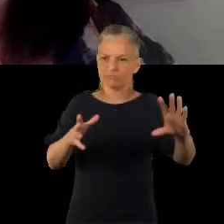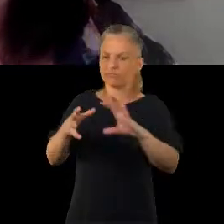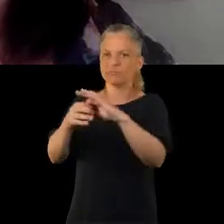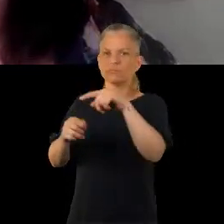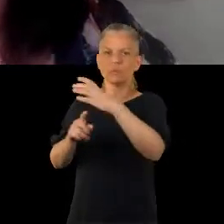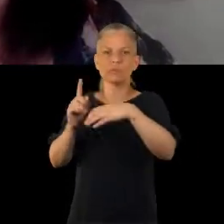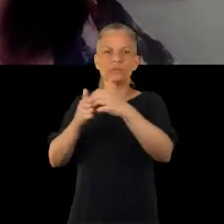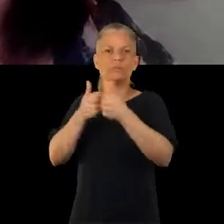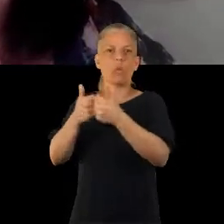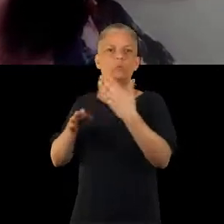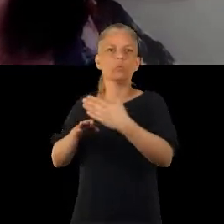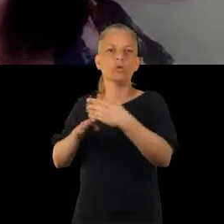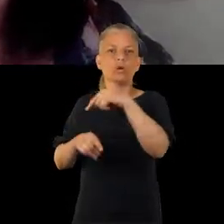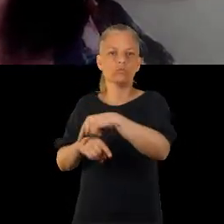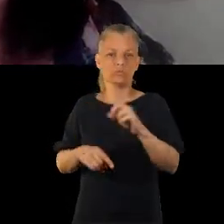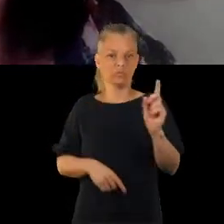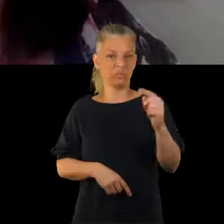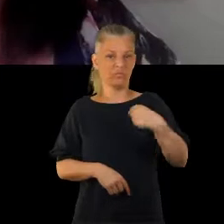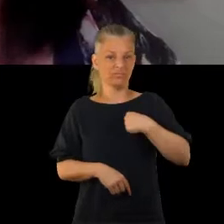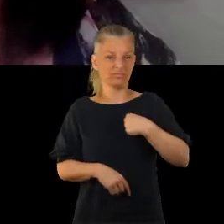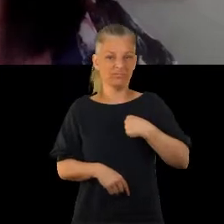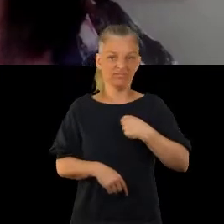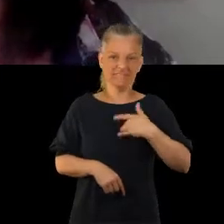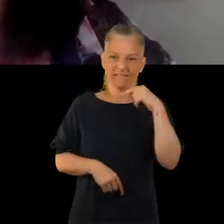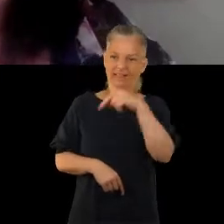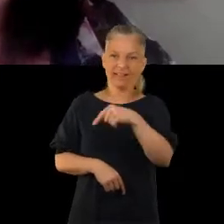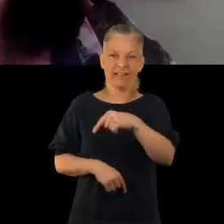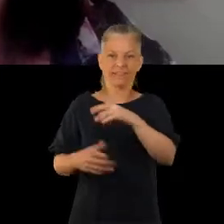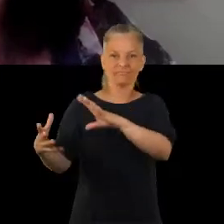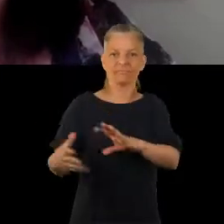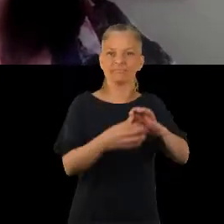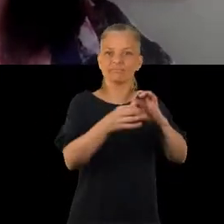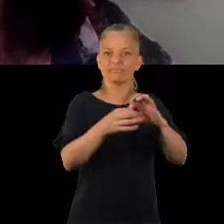and who has some experience of leadership. And then I think the other thing is, like I said,